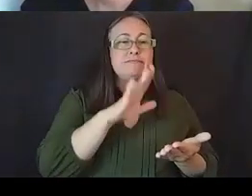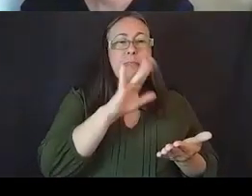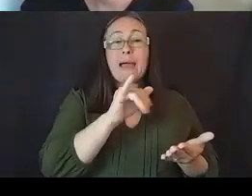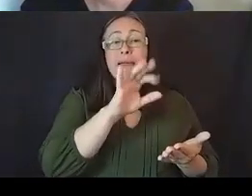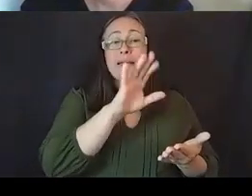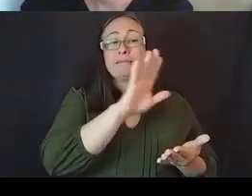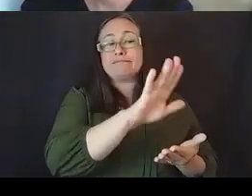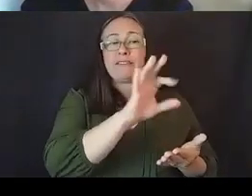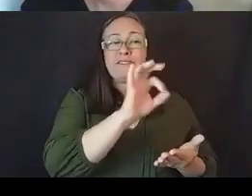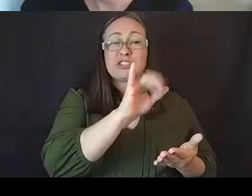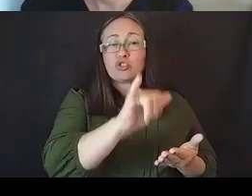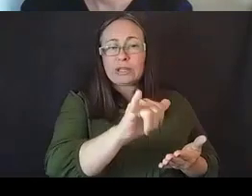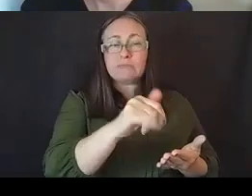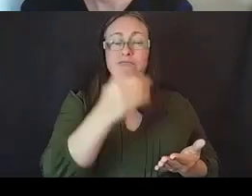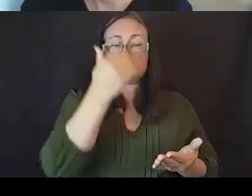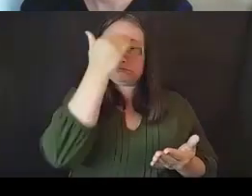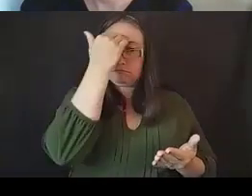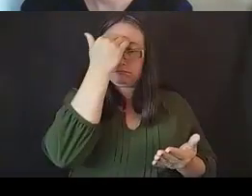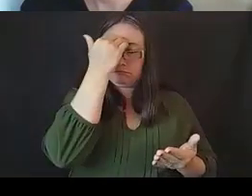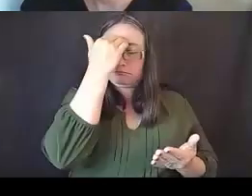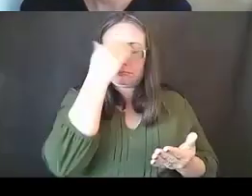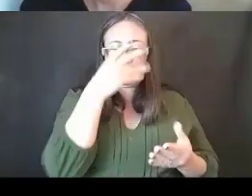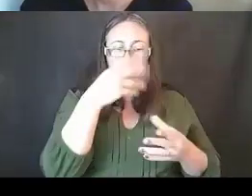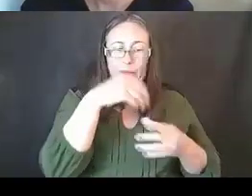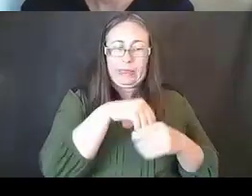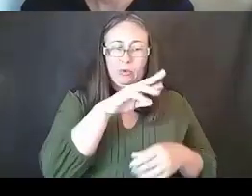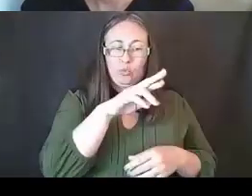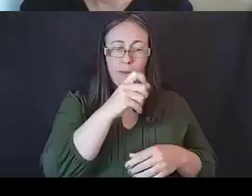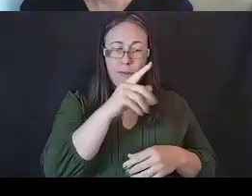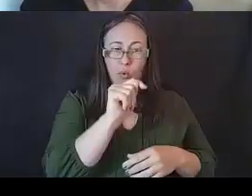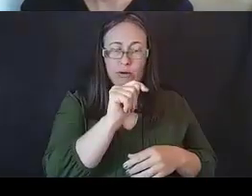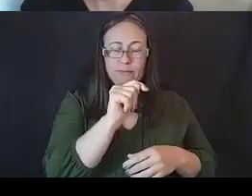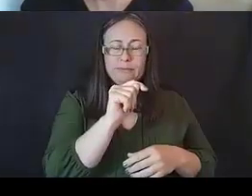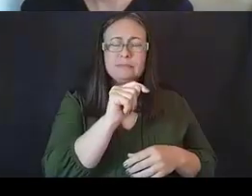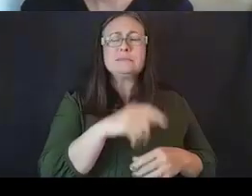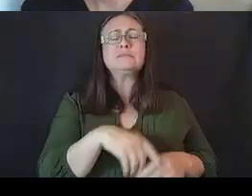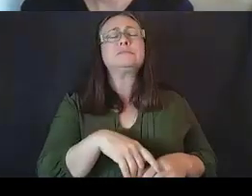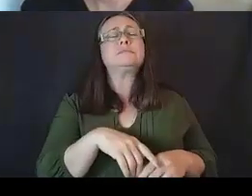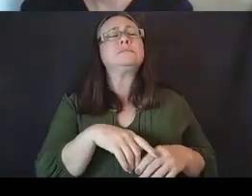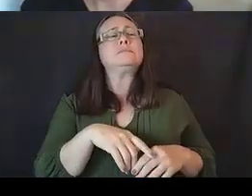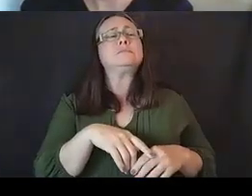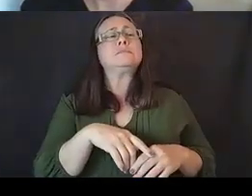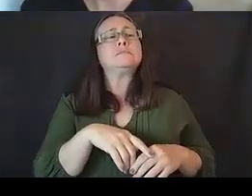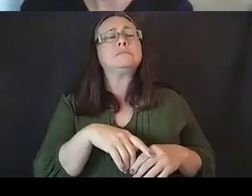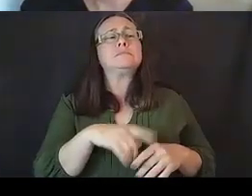which I know that we have, and report in other ways, but they're having difficulties understanding